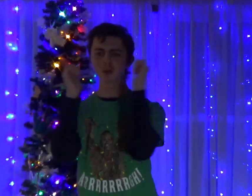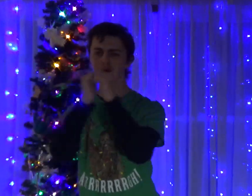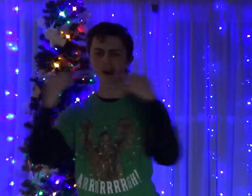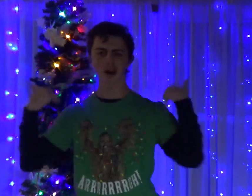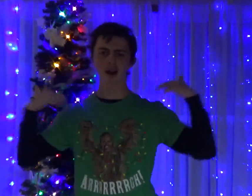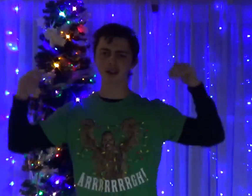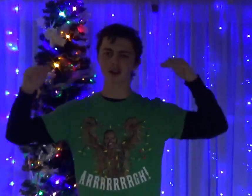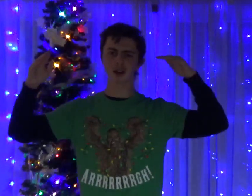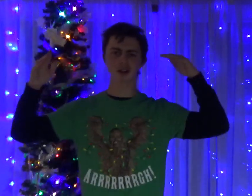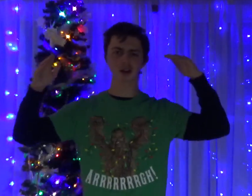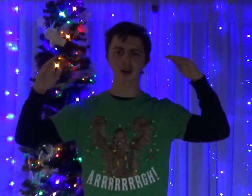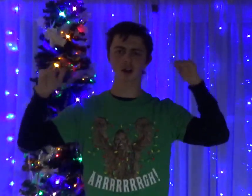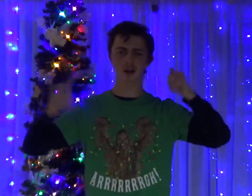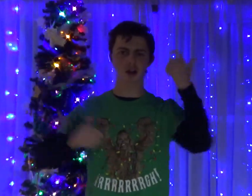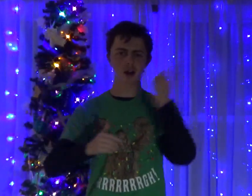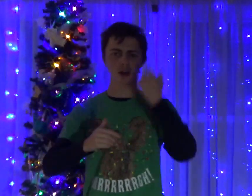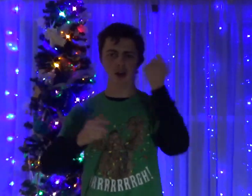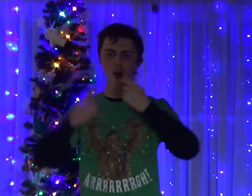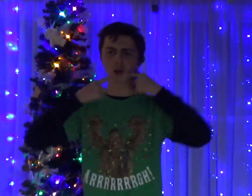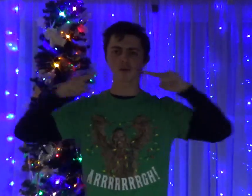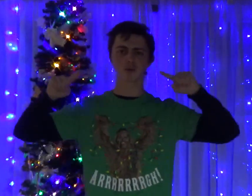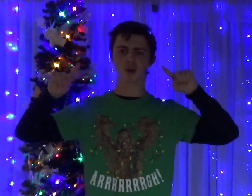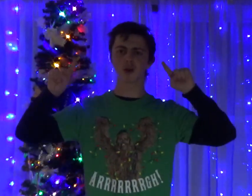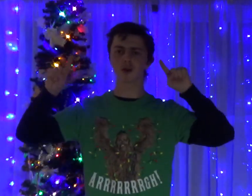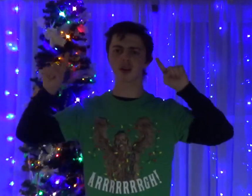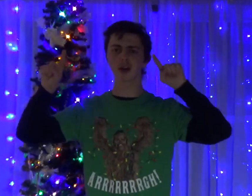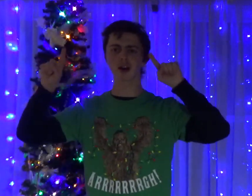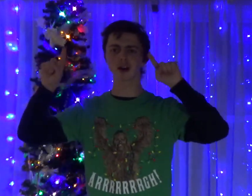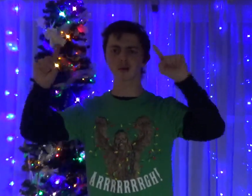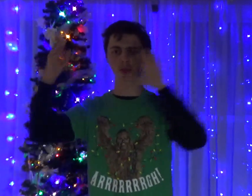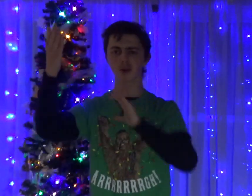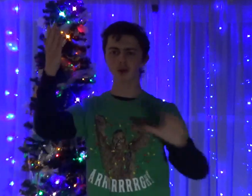With angelic host proclaim